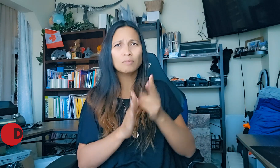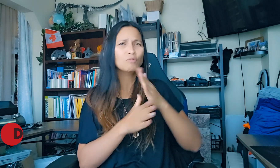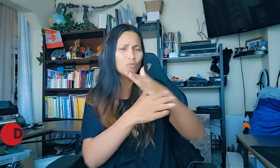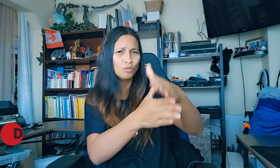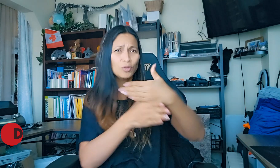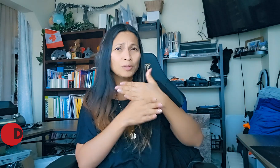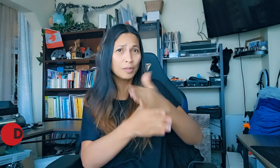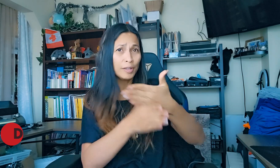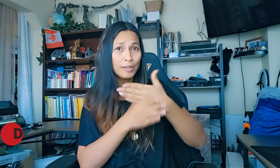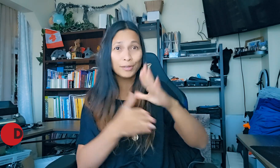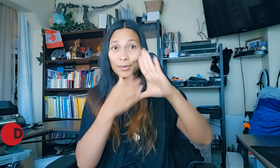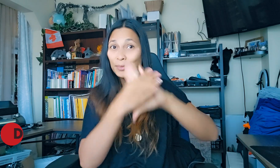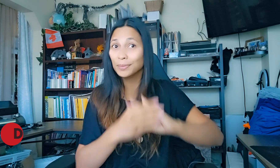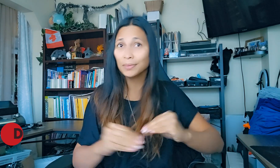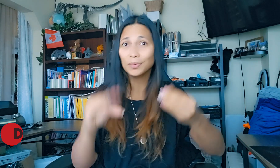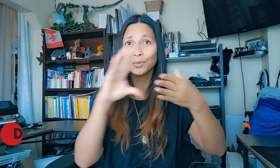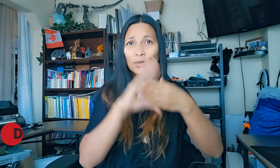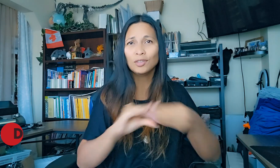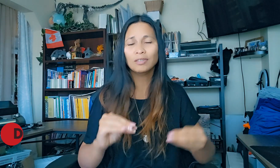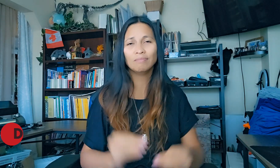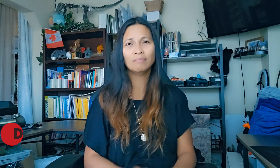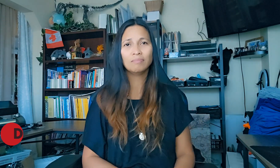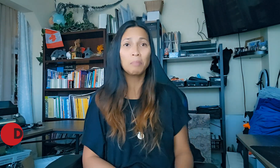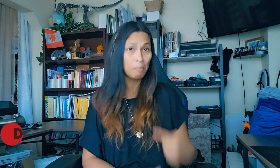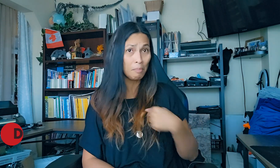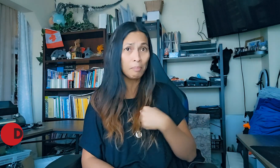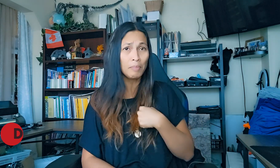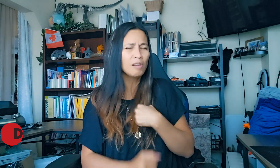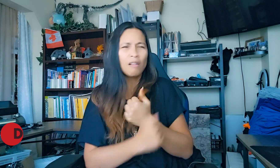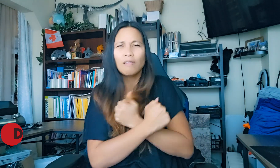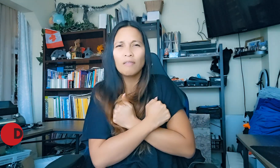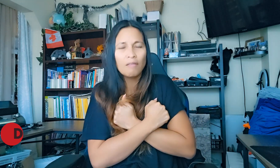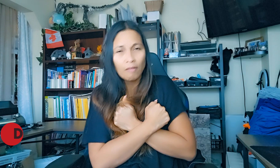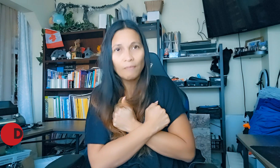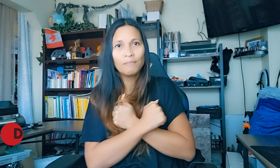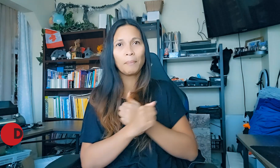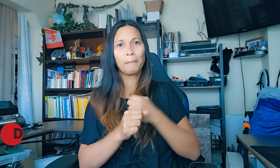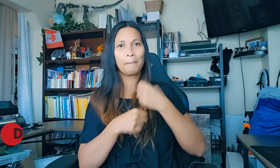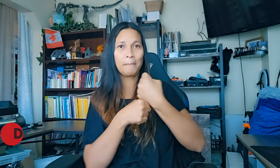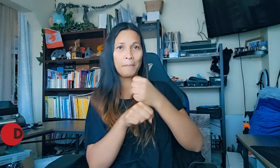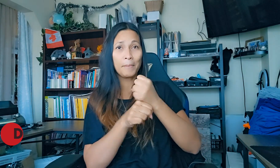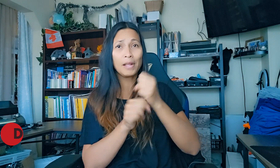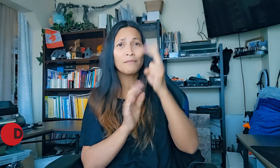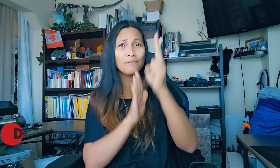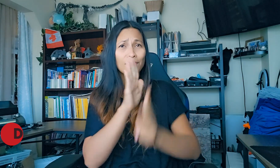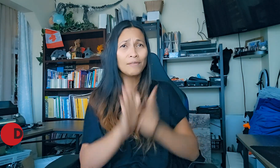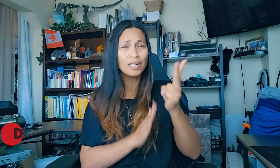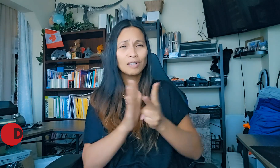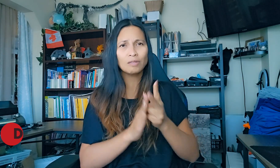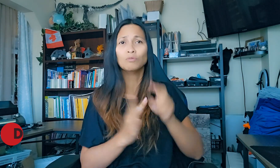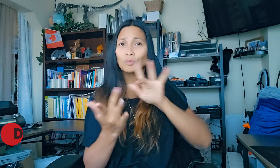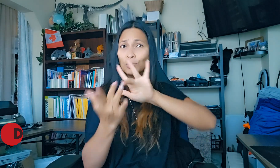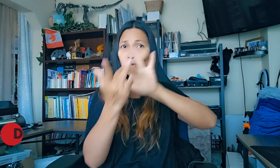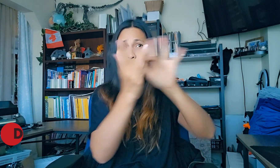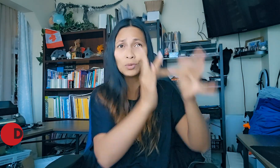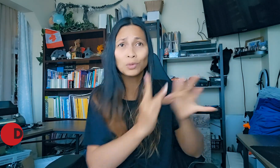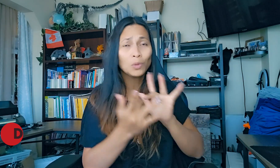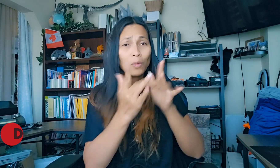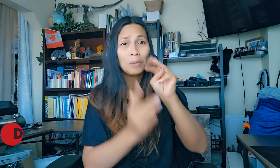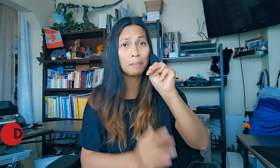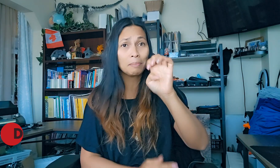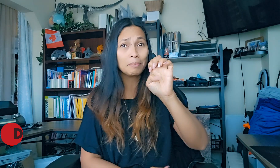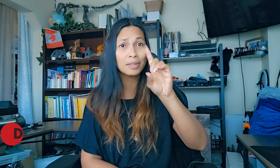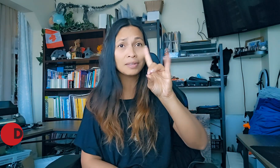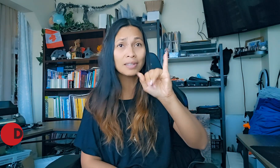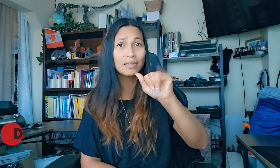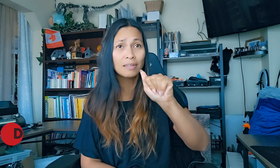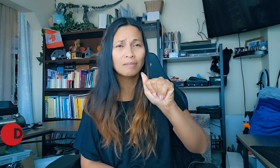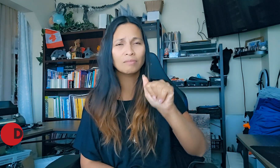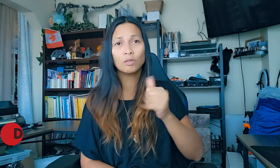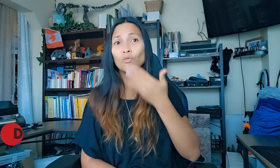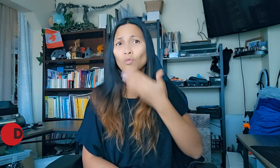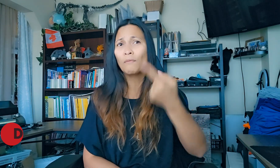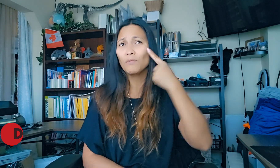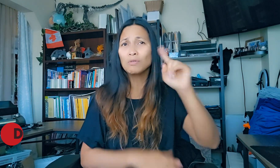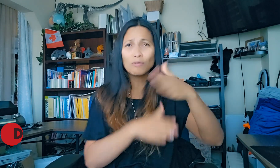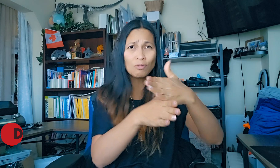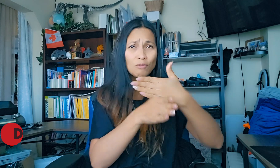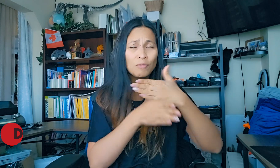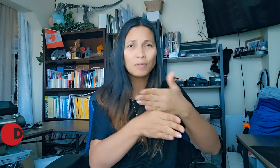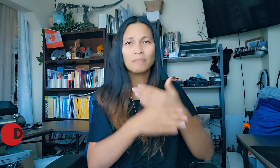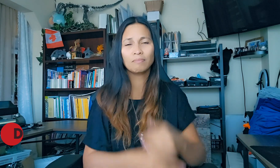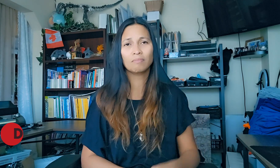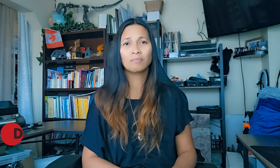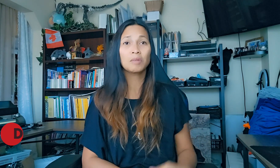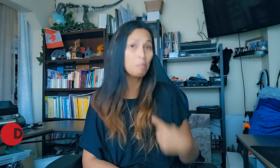and share stories"? I love making videos and sharing them on social media.